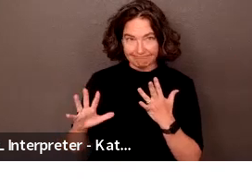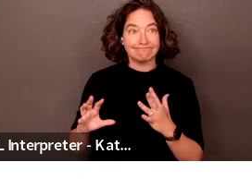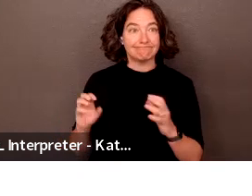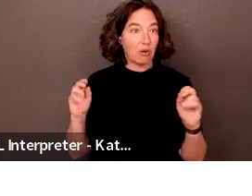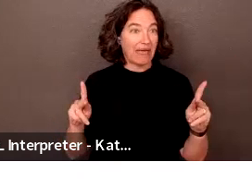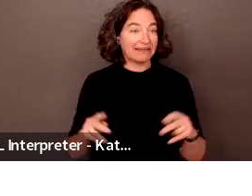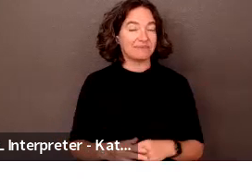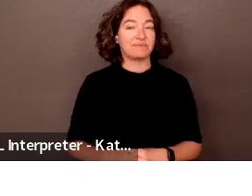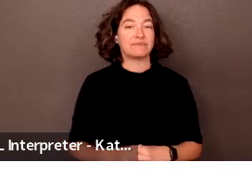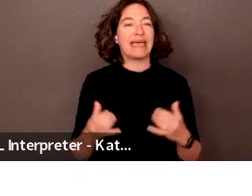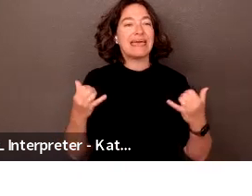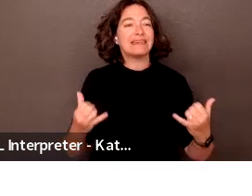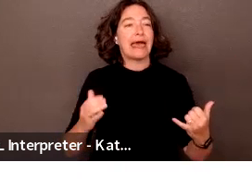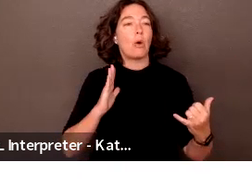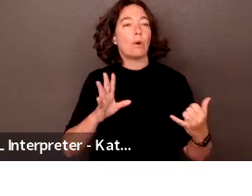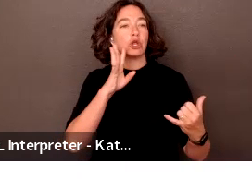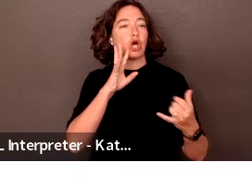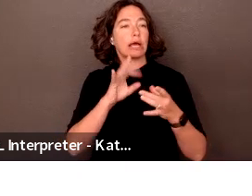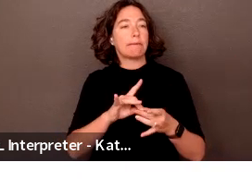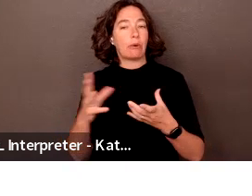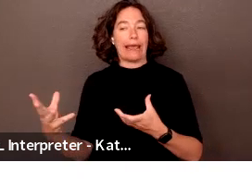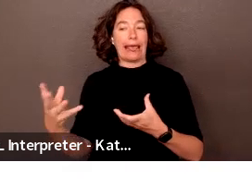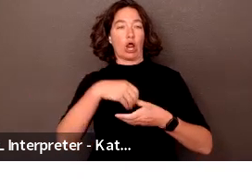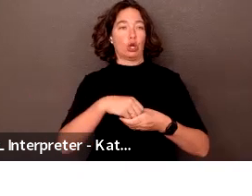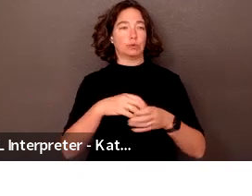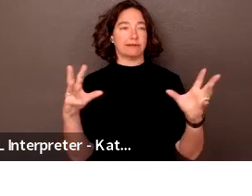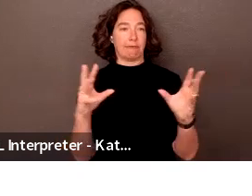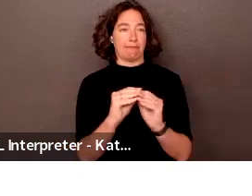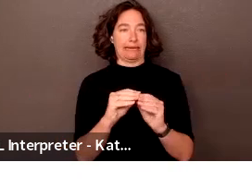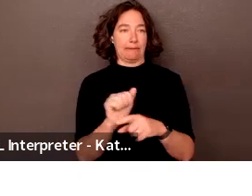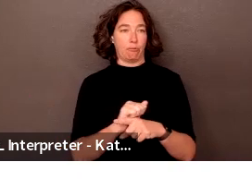get this right and we are open to feedback because once we get feedback